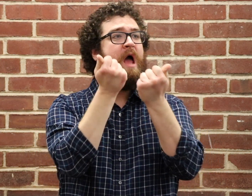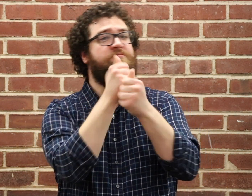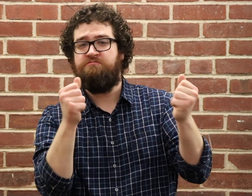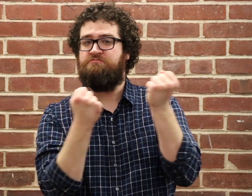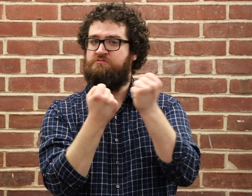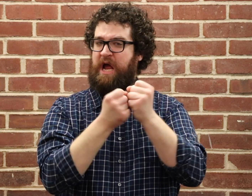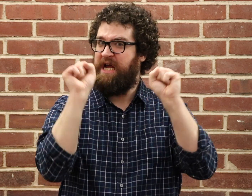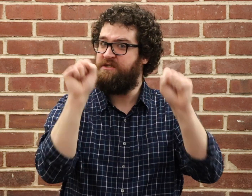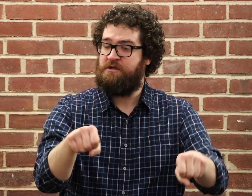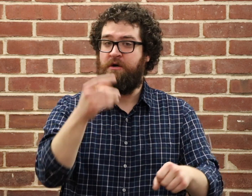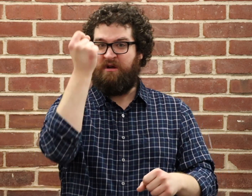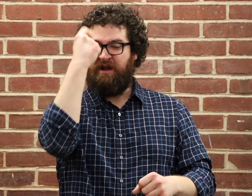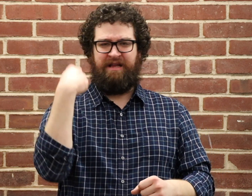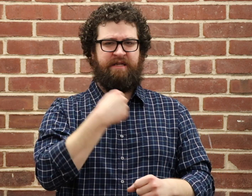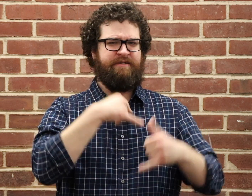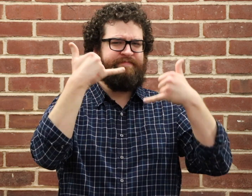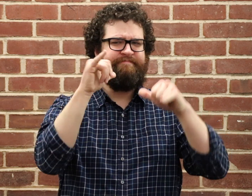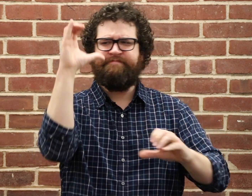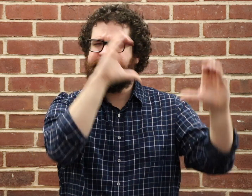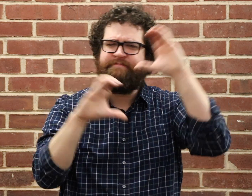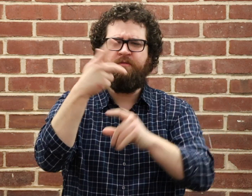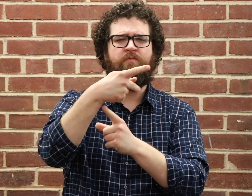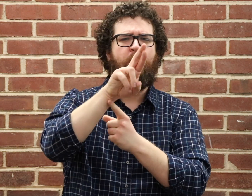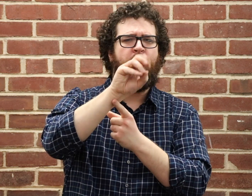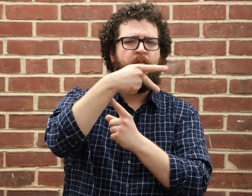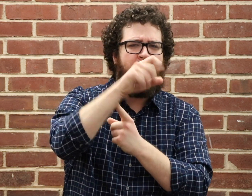the production in any way we are still looking for additional props costumes